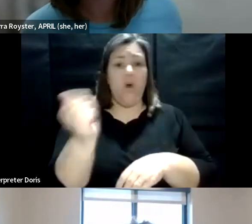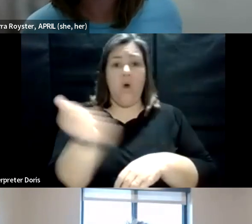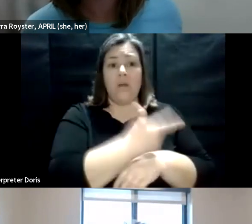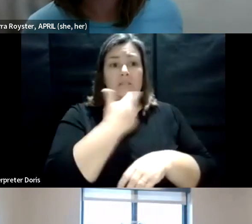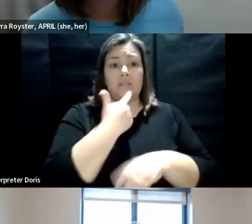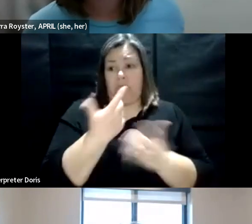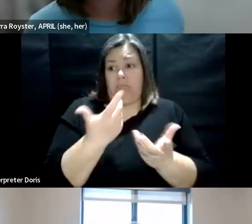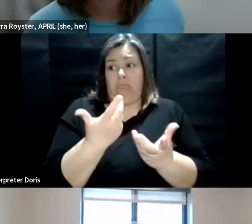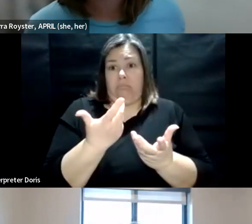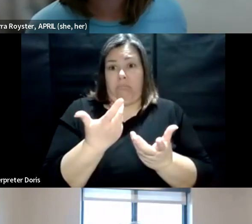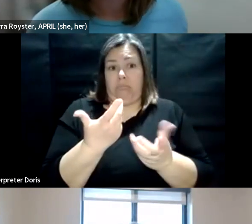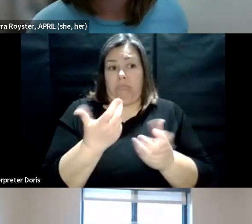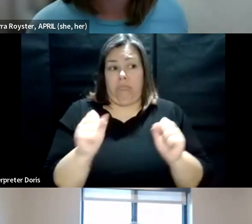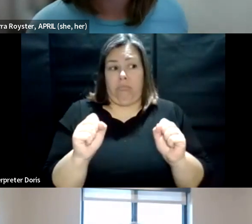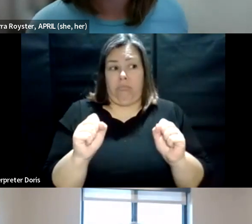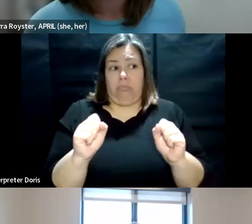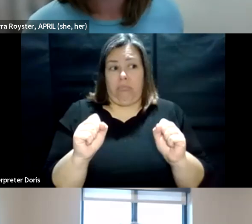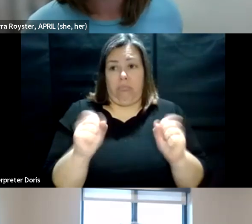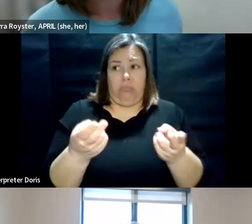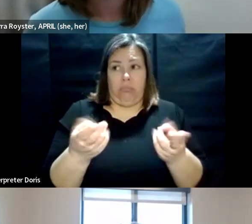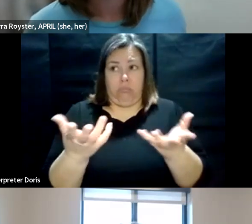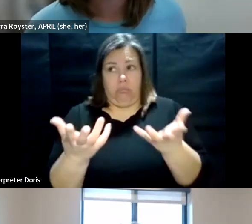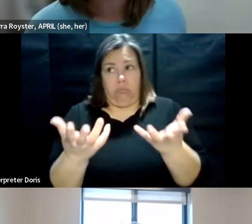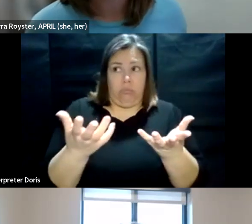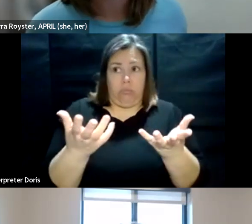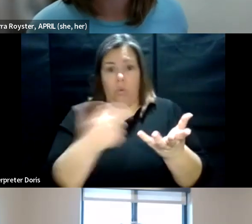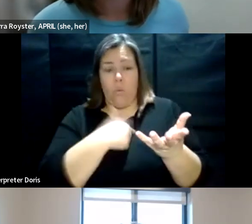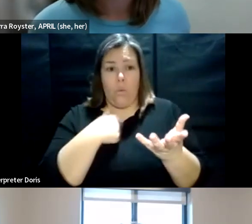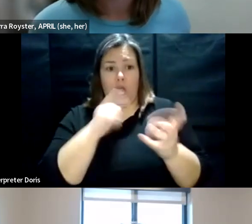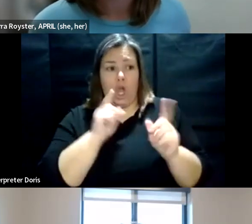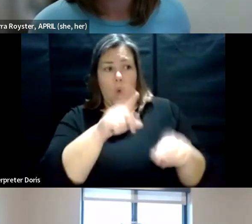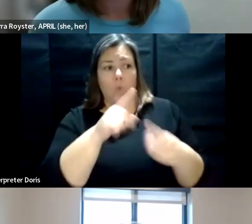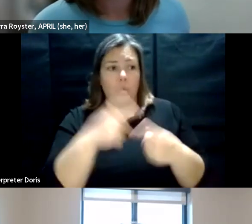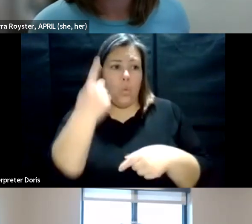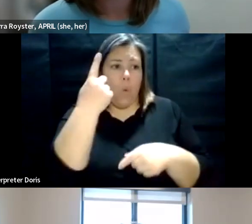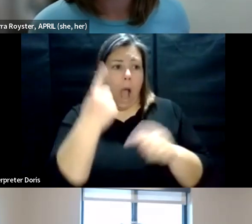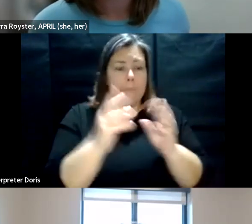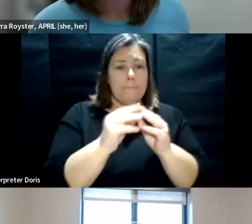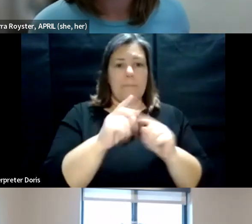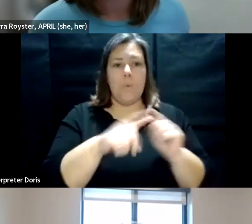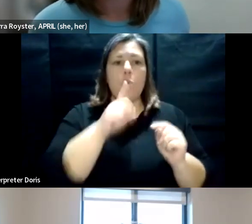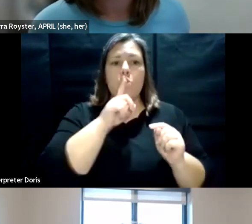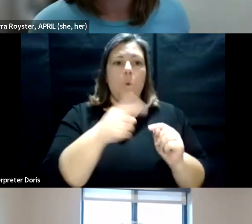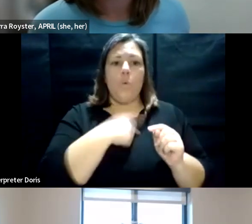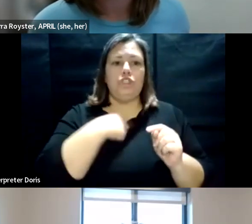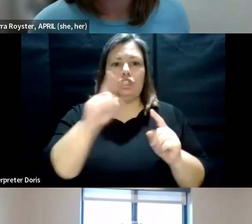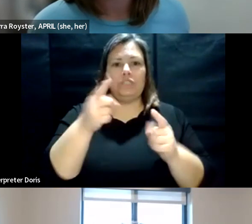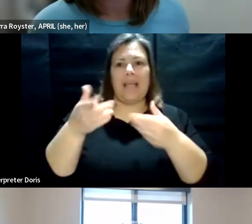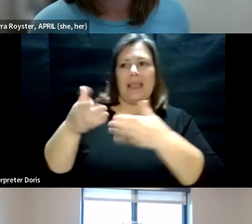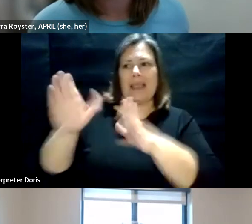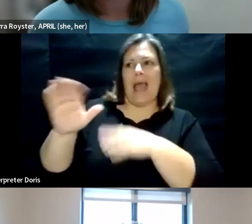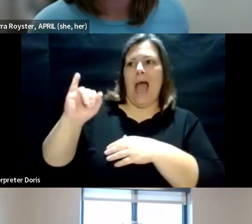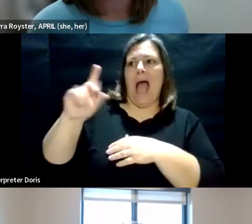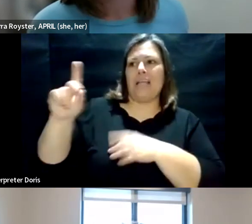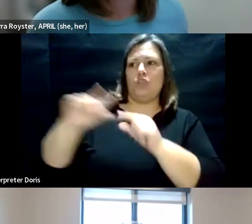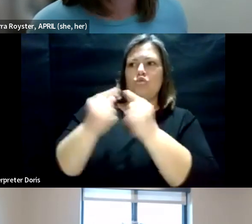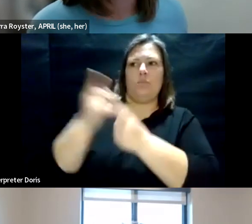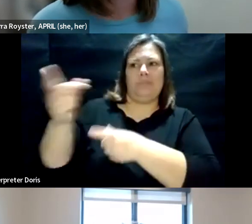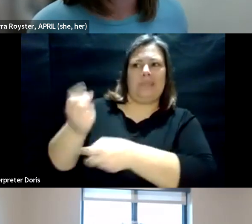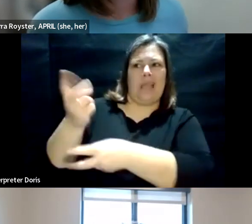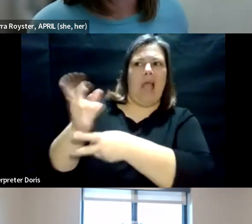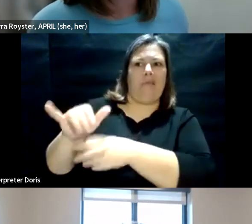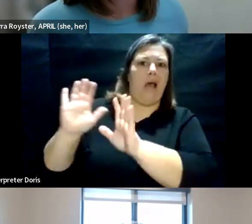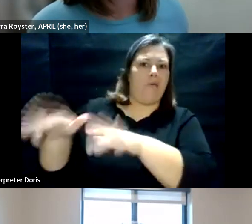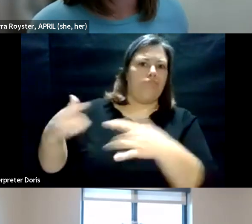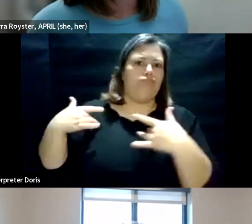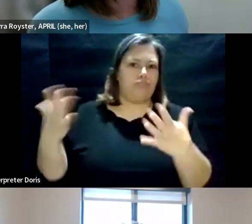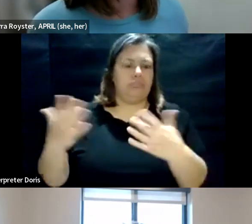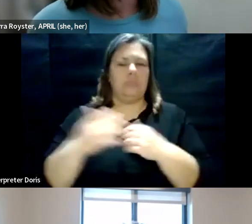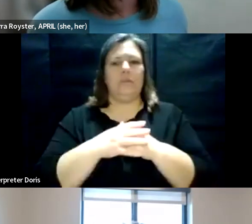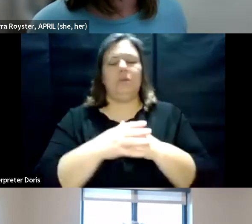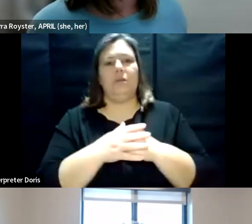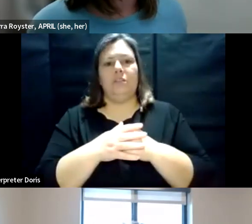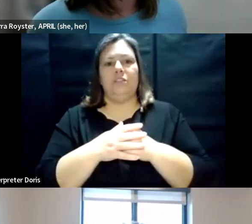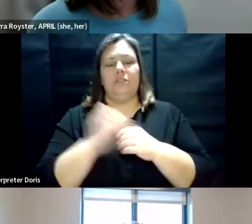A group put together for this. Who's meeting on this and quite honestly, the answer that I got was, Oh, well, yeah, we went to like one meeting, but we were really just letting you know the Id group?